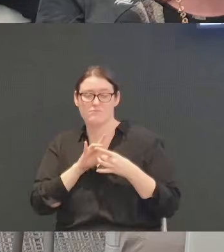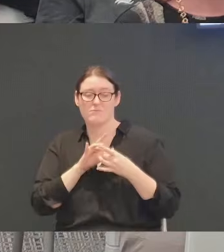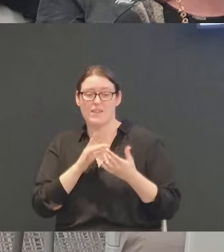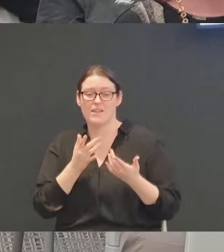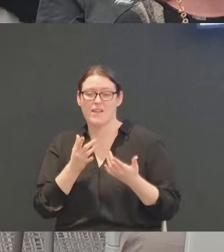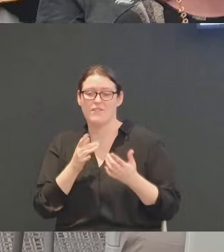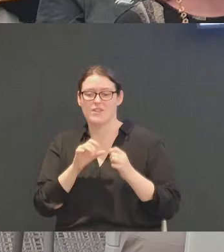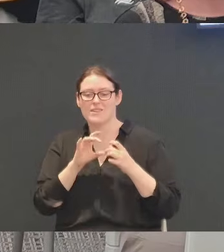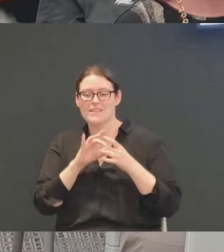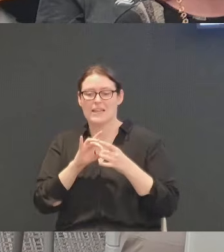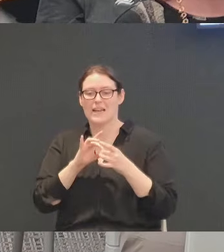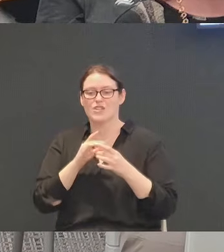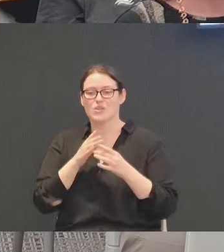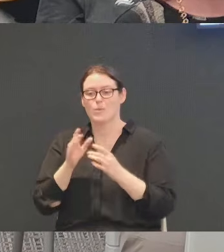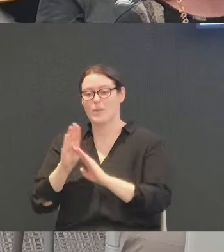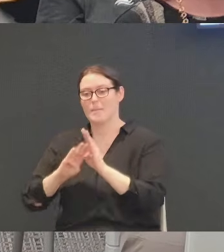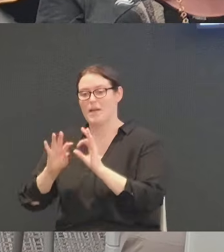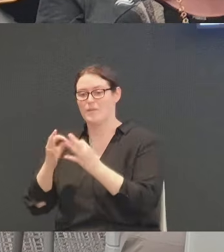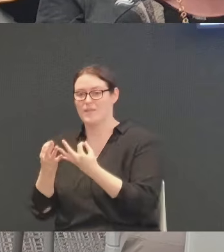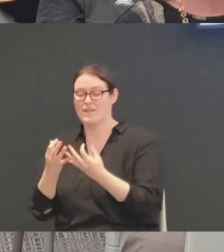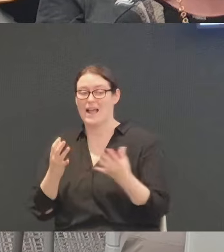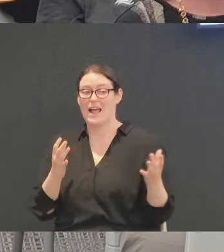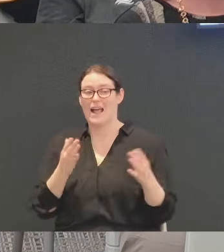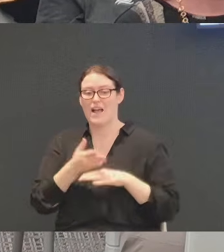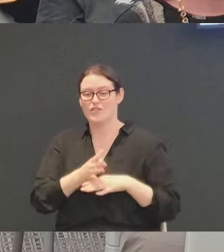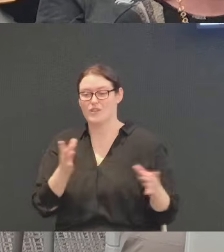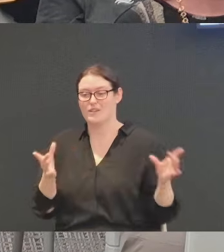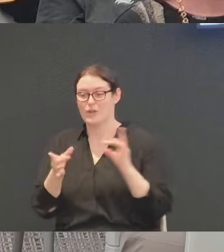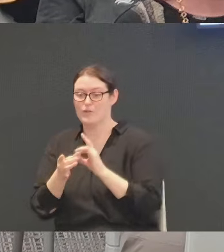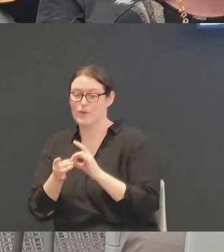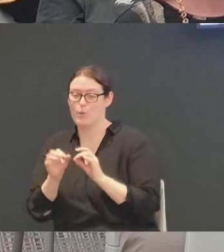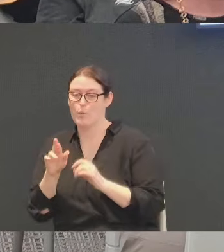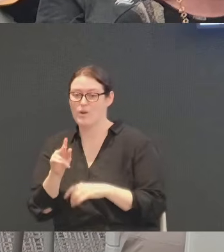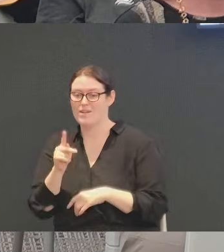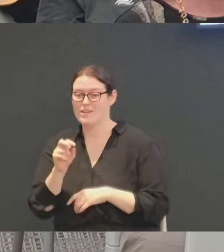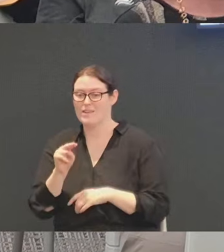are made once reunification occurs or kinship options are found. Our foster parents strive